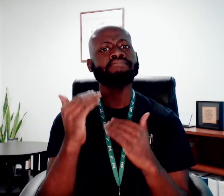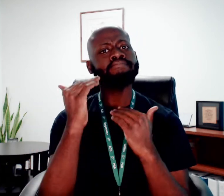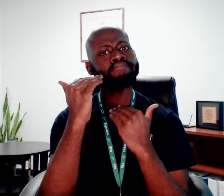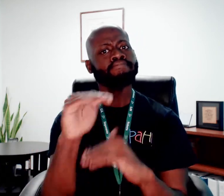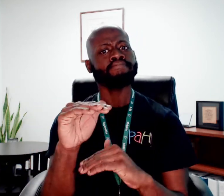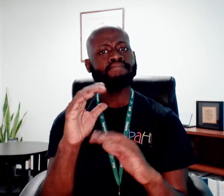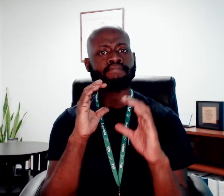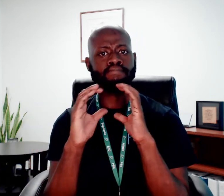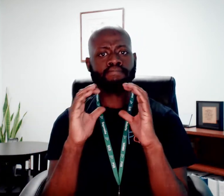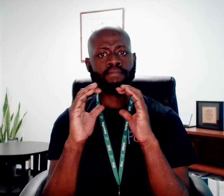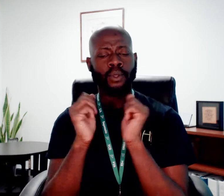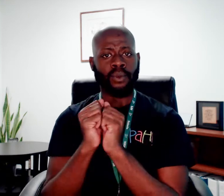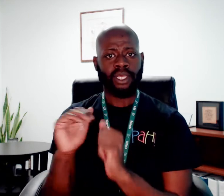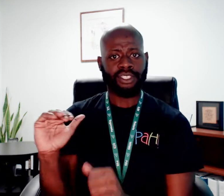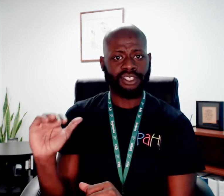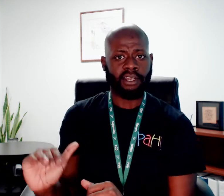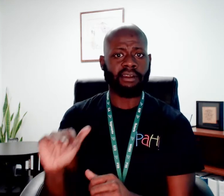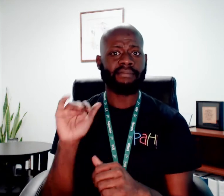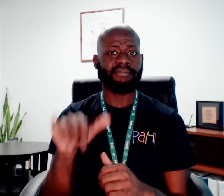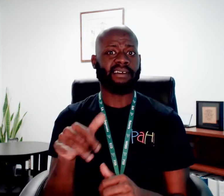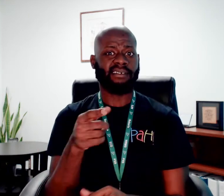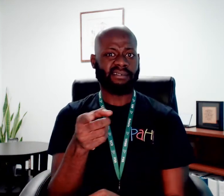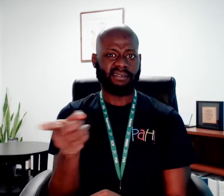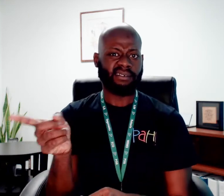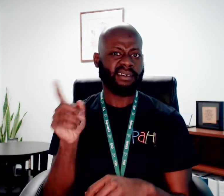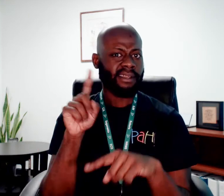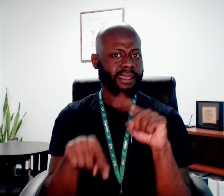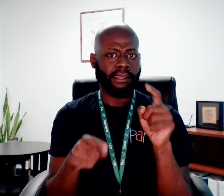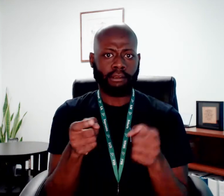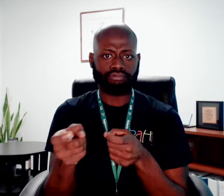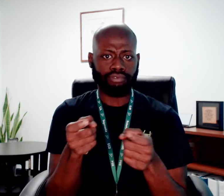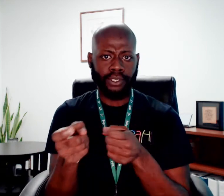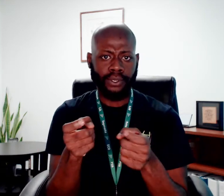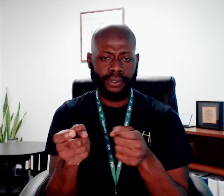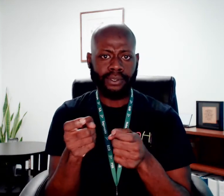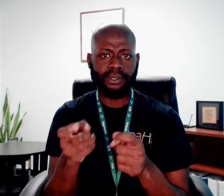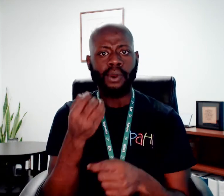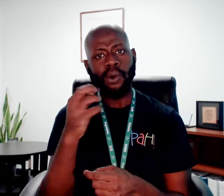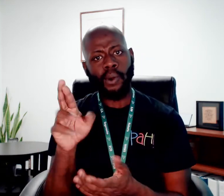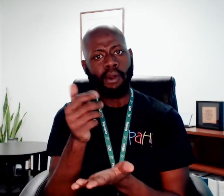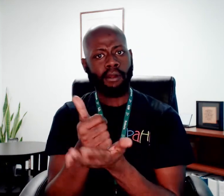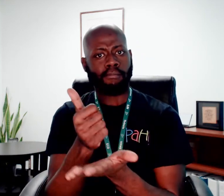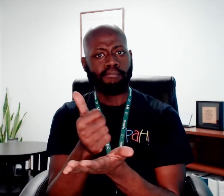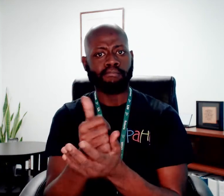Limit conversations with/around them about things they can not control or help with